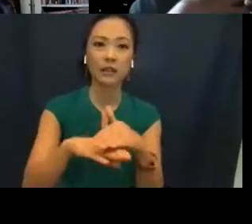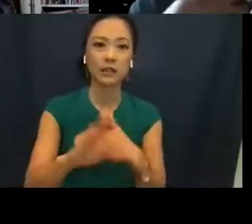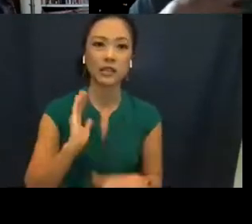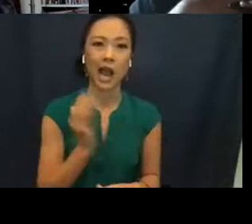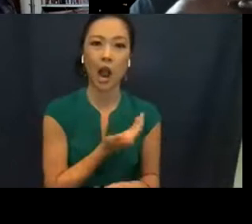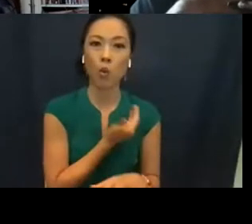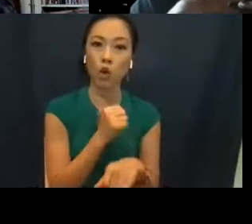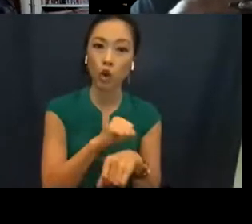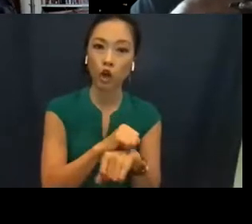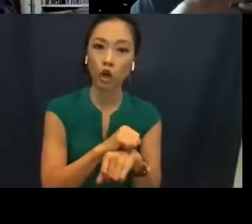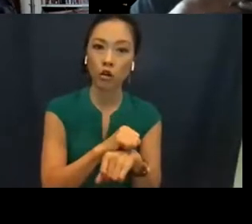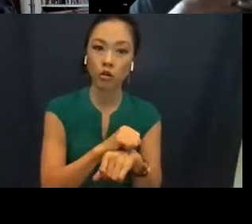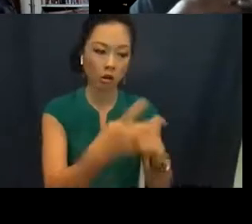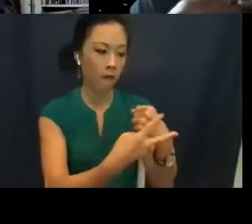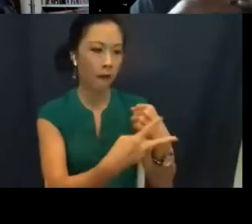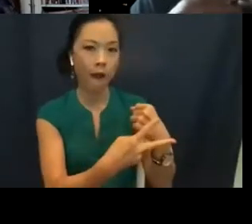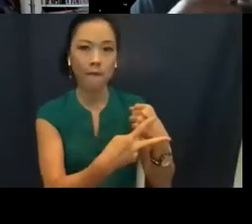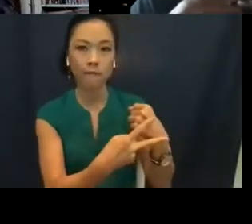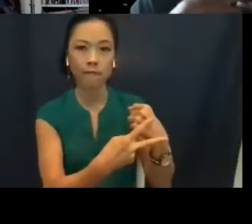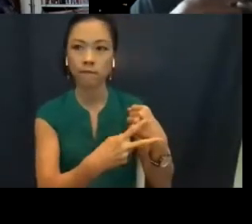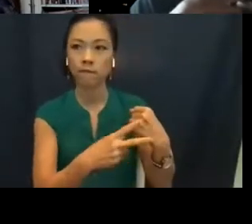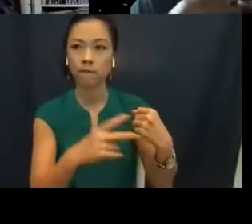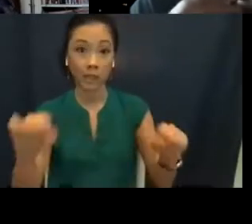is definitely a moment where we have the time to